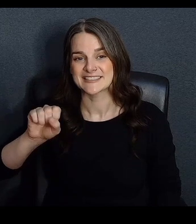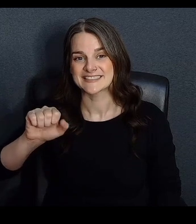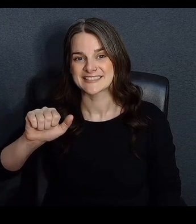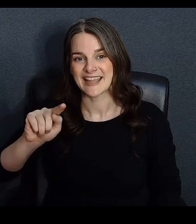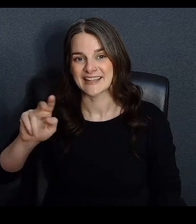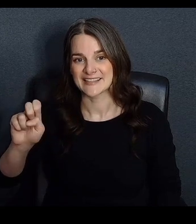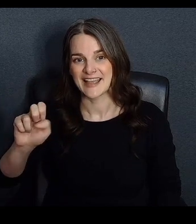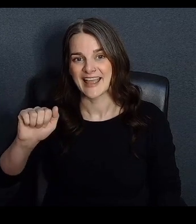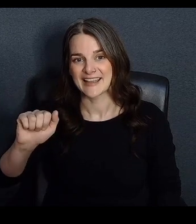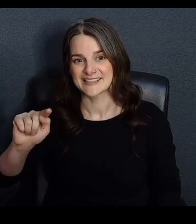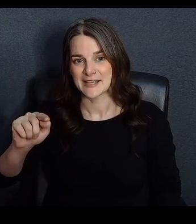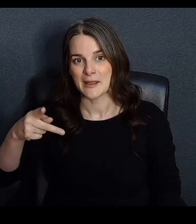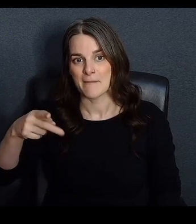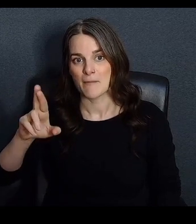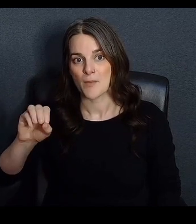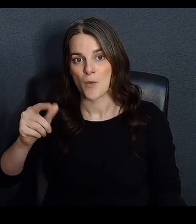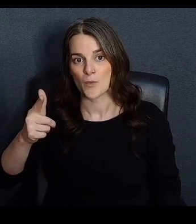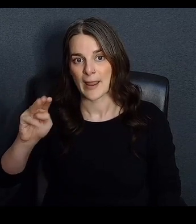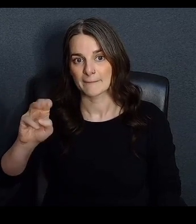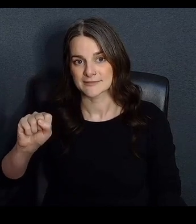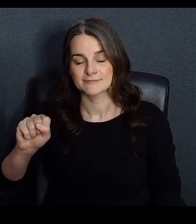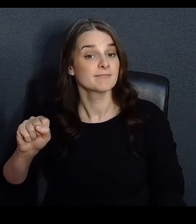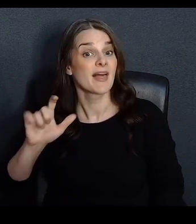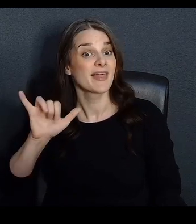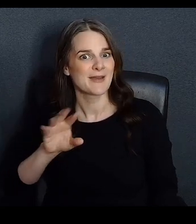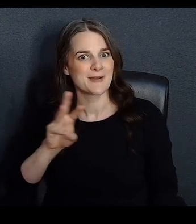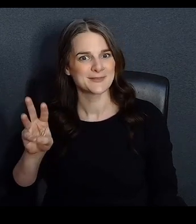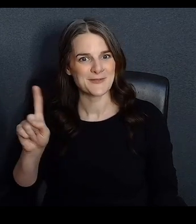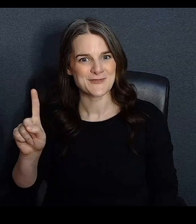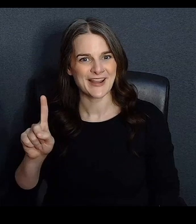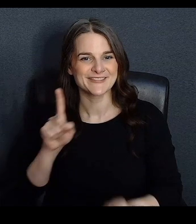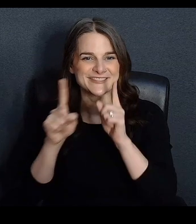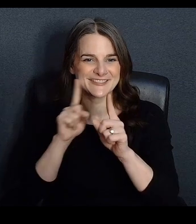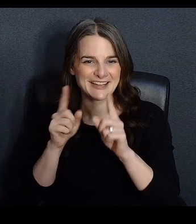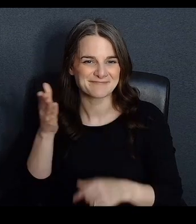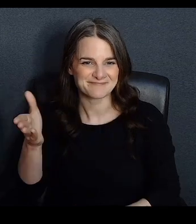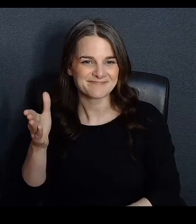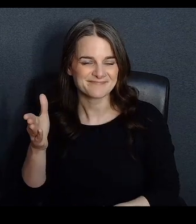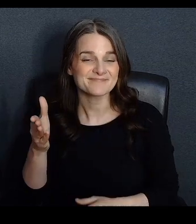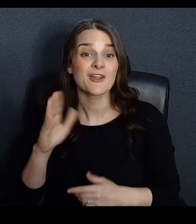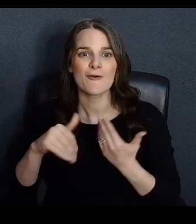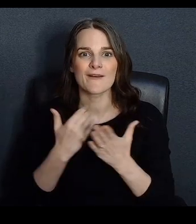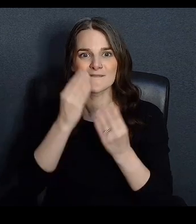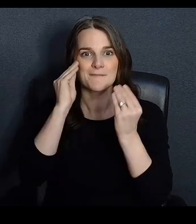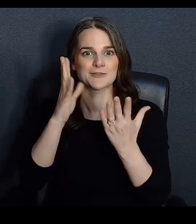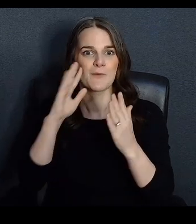That link is in the chat for you as well. And all this information will be available on handouts in a follow-up email.